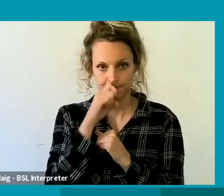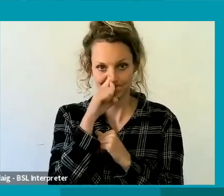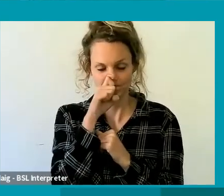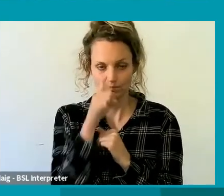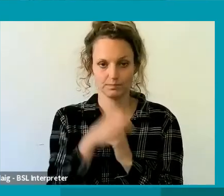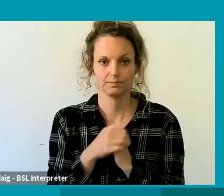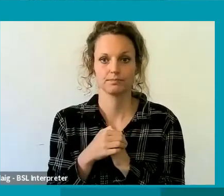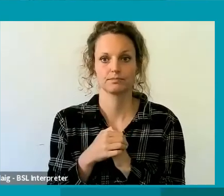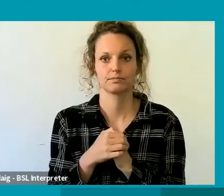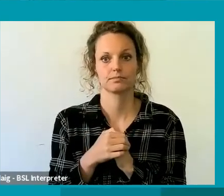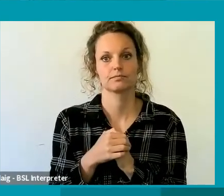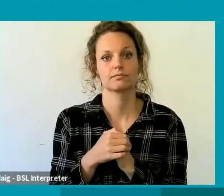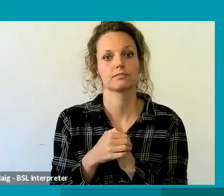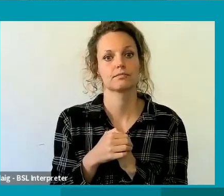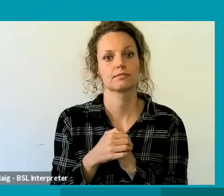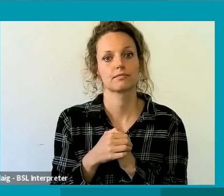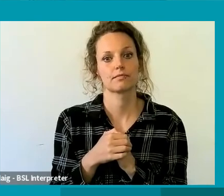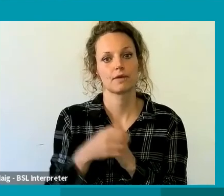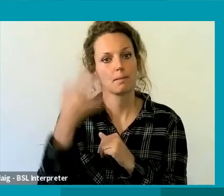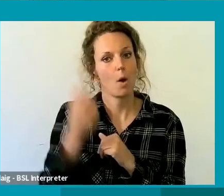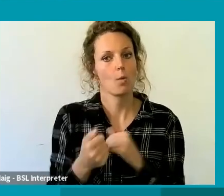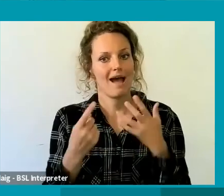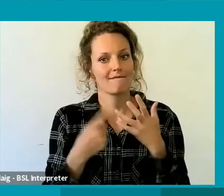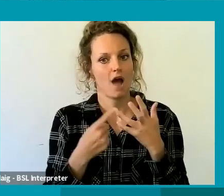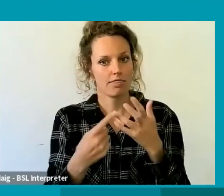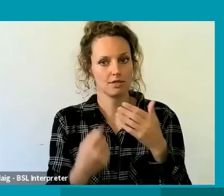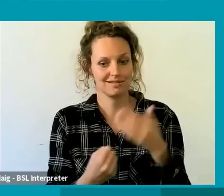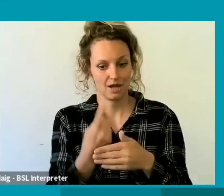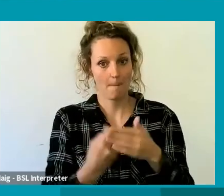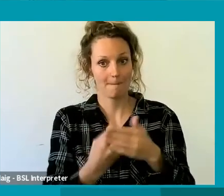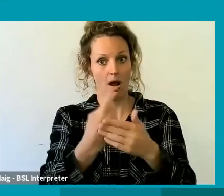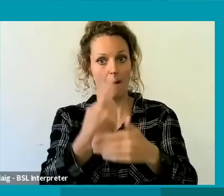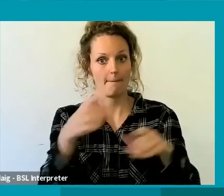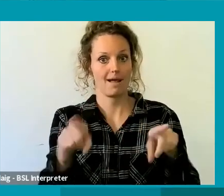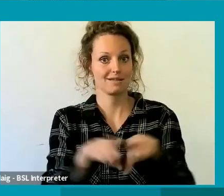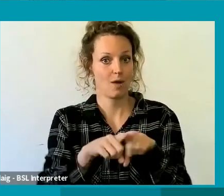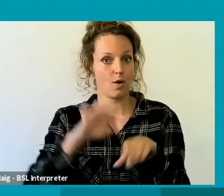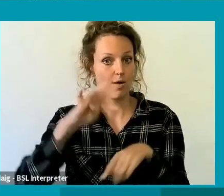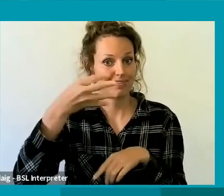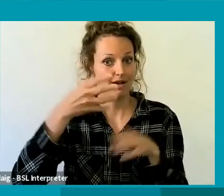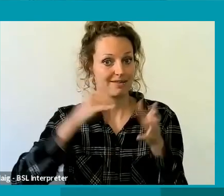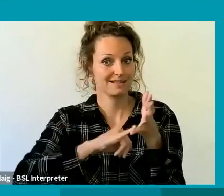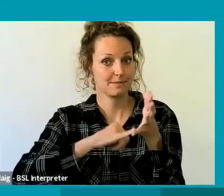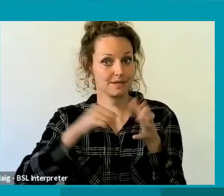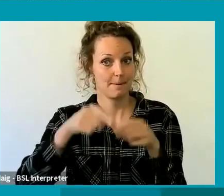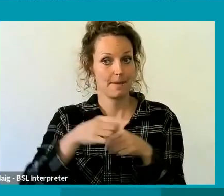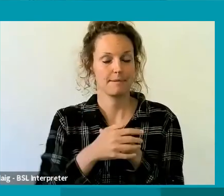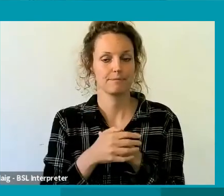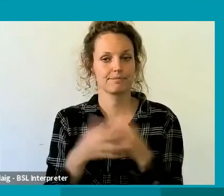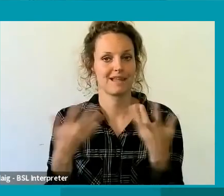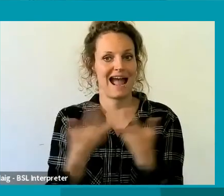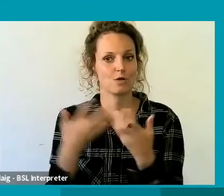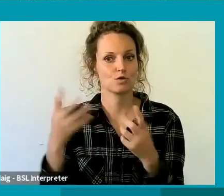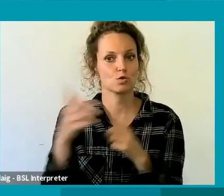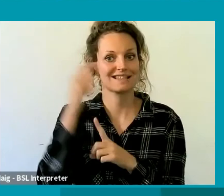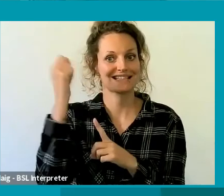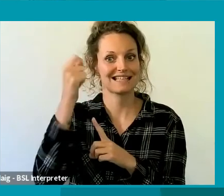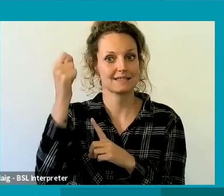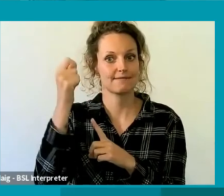up how to start your own business that's on the 9th of September and. How to succeeded interviews. I am going to be interviewing and